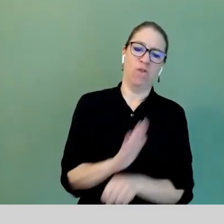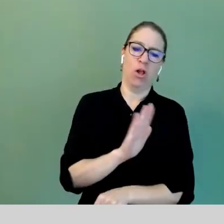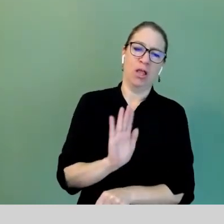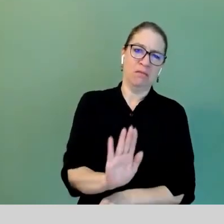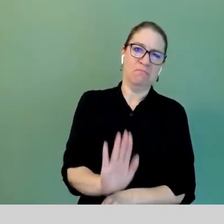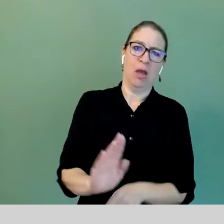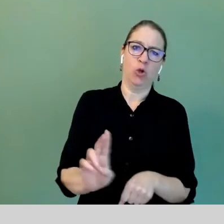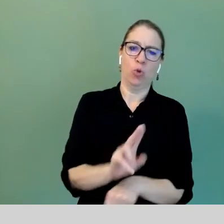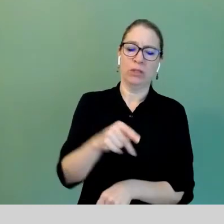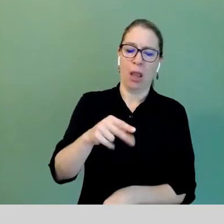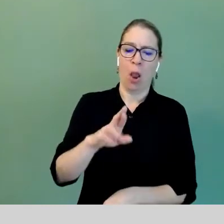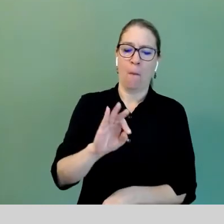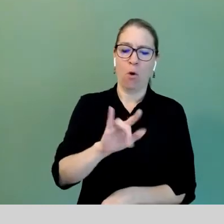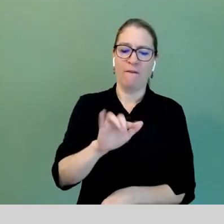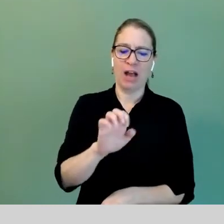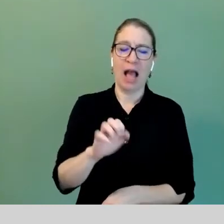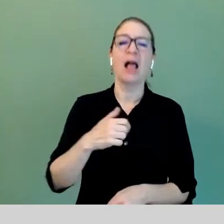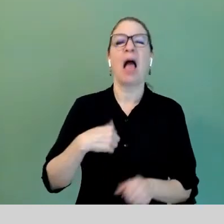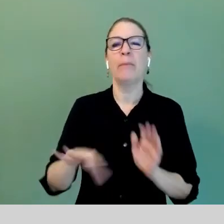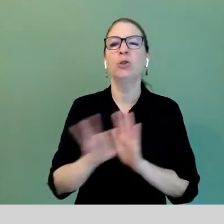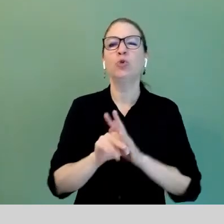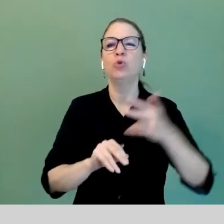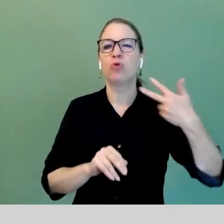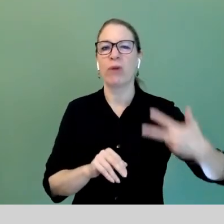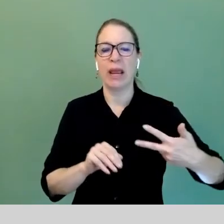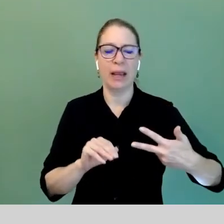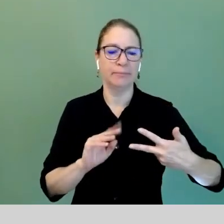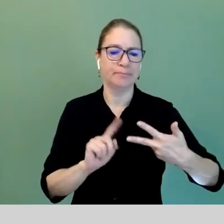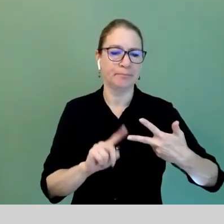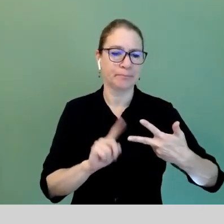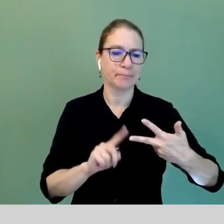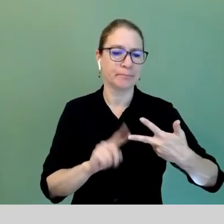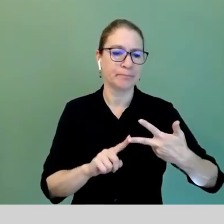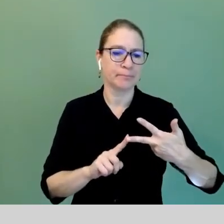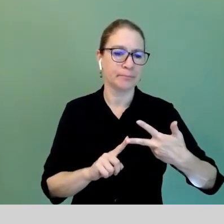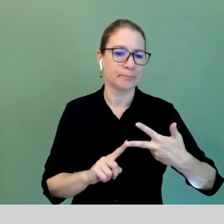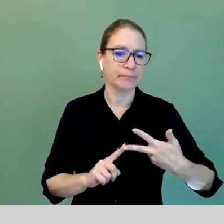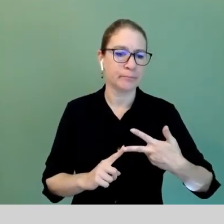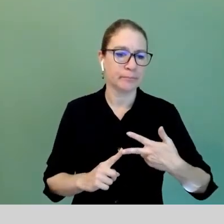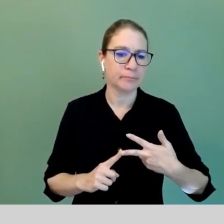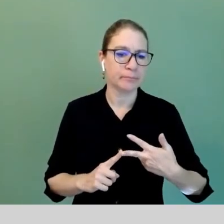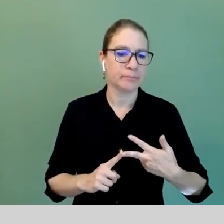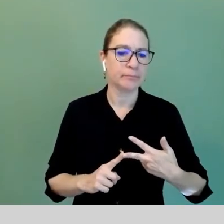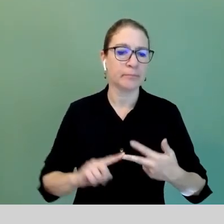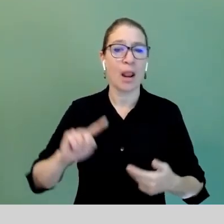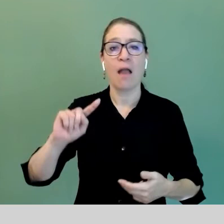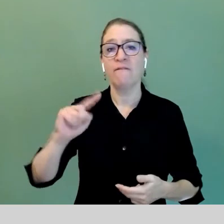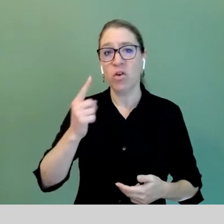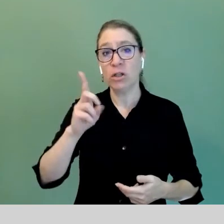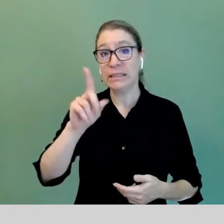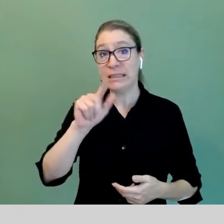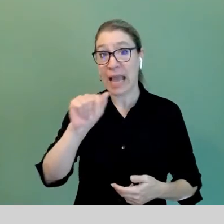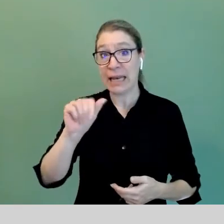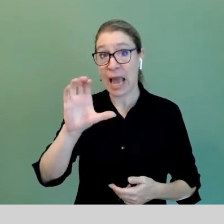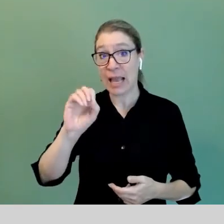using a profiler? So in this case, I'm going for three, and I'm going to select the first data connector.